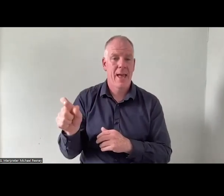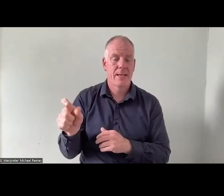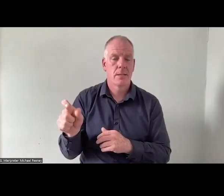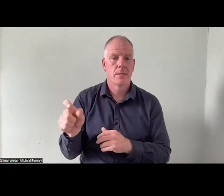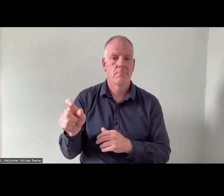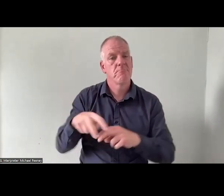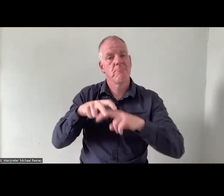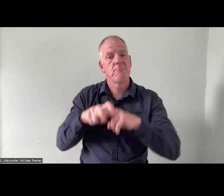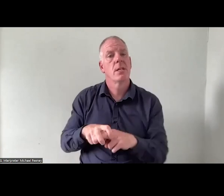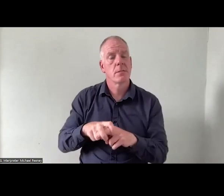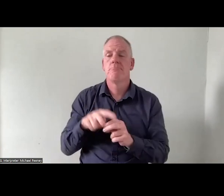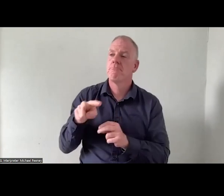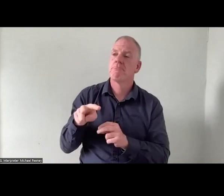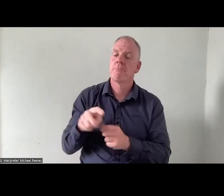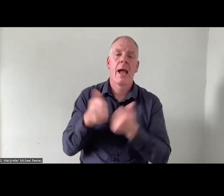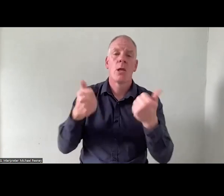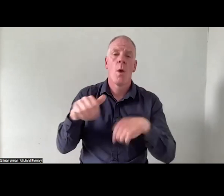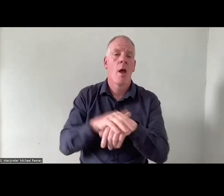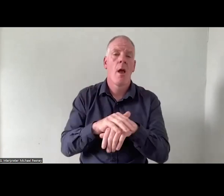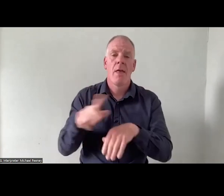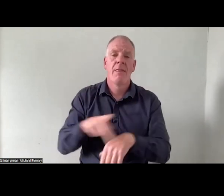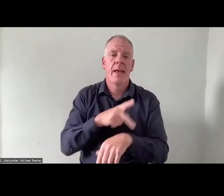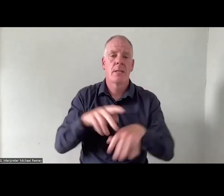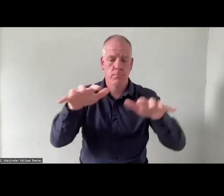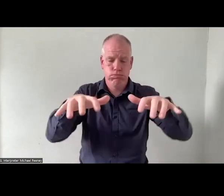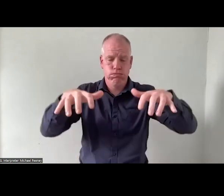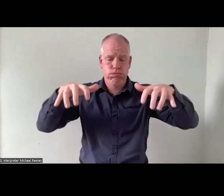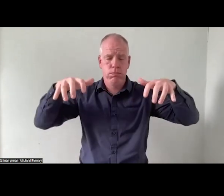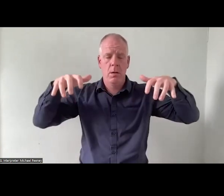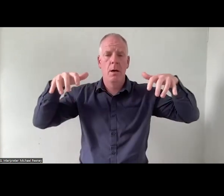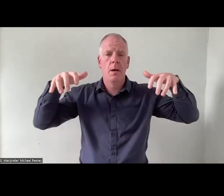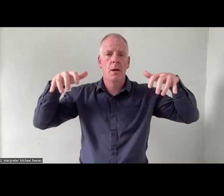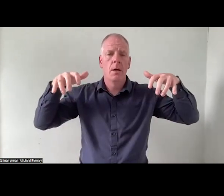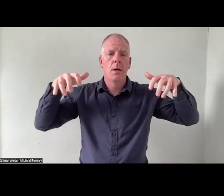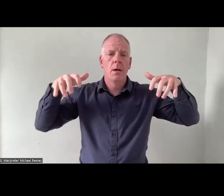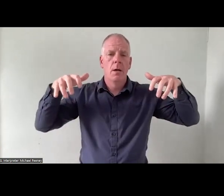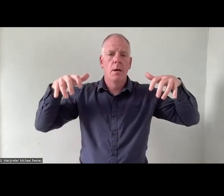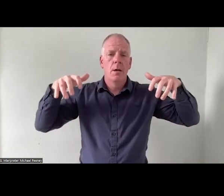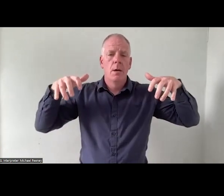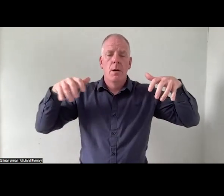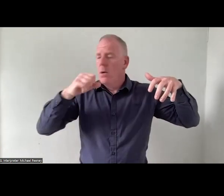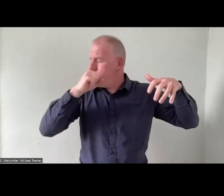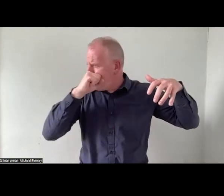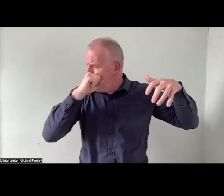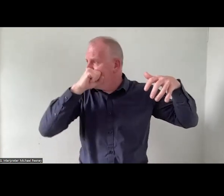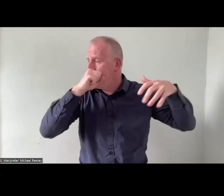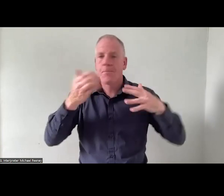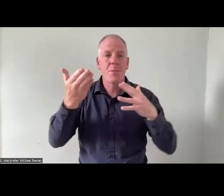hopefully anywhere in a theatre, and that access is made available to them, normally on LED displays.